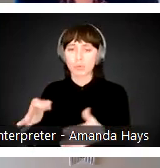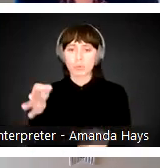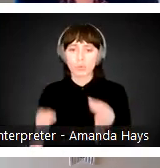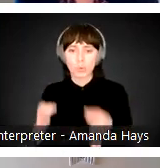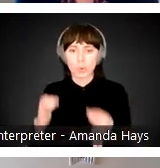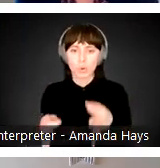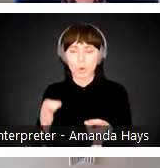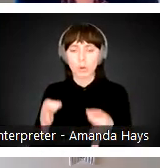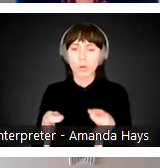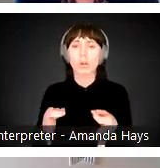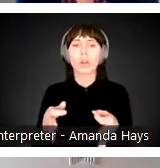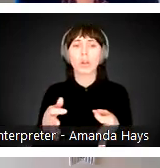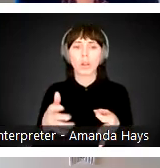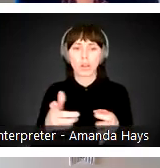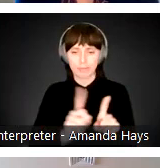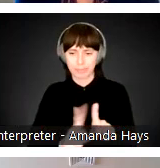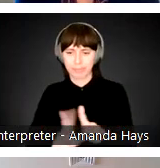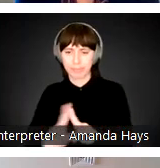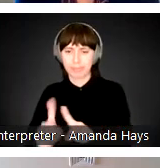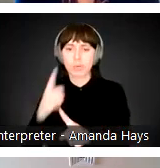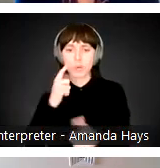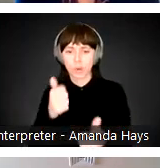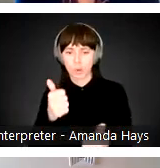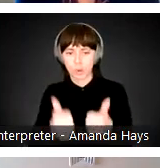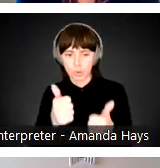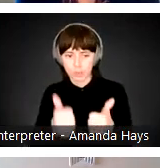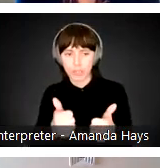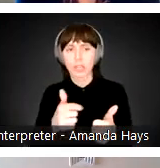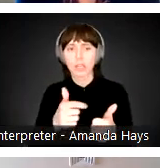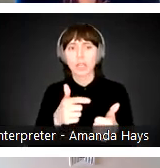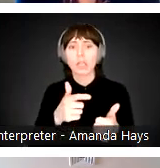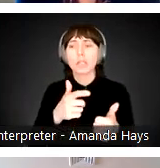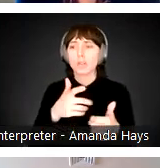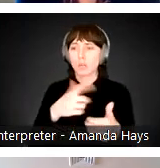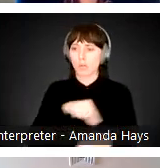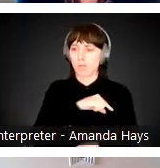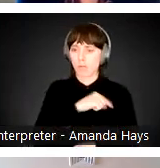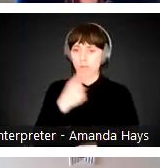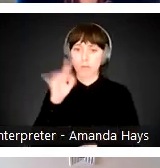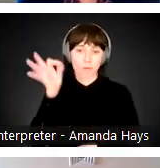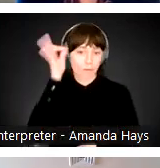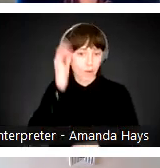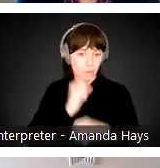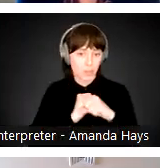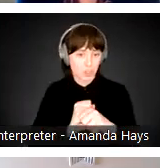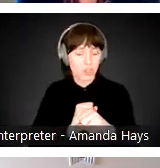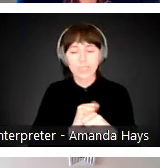qualify for federal protection, it's less